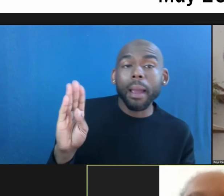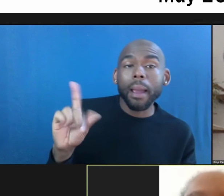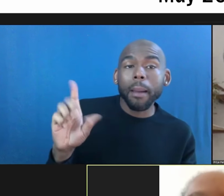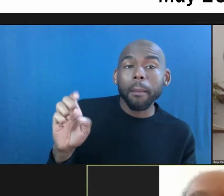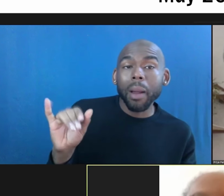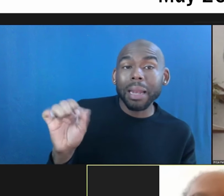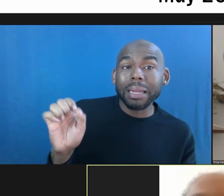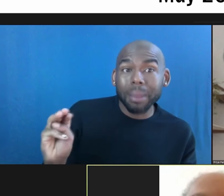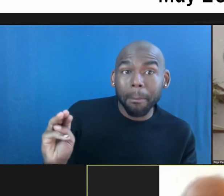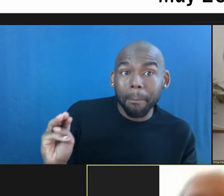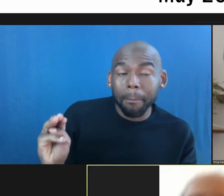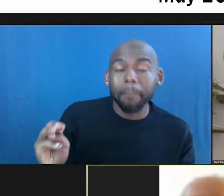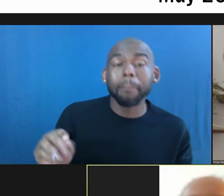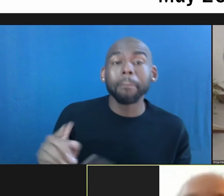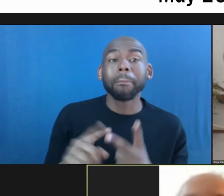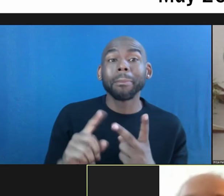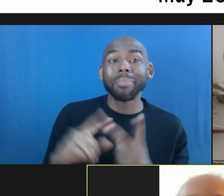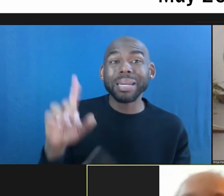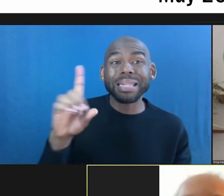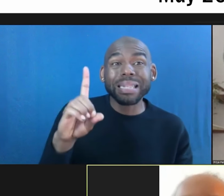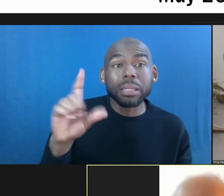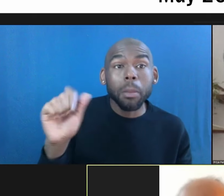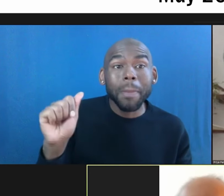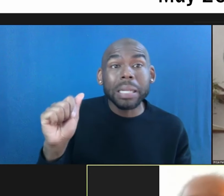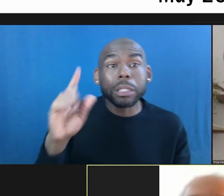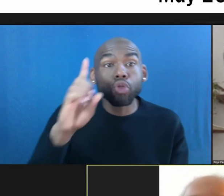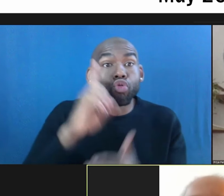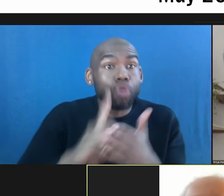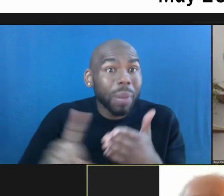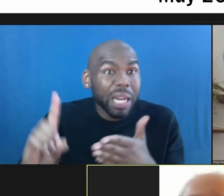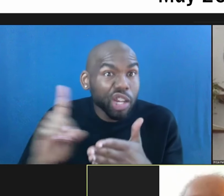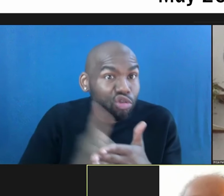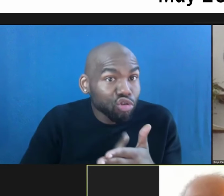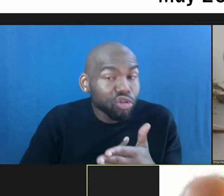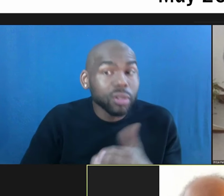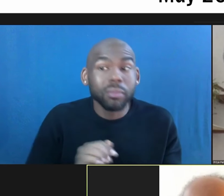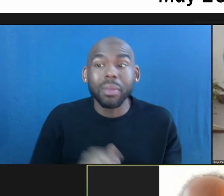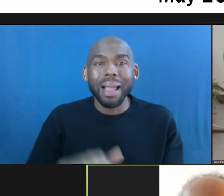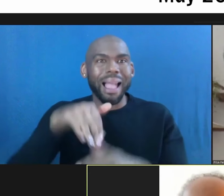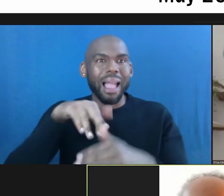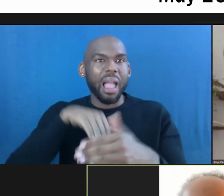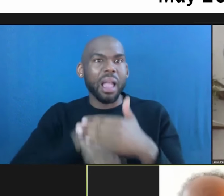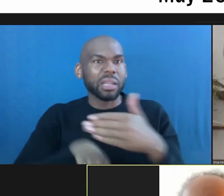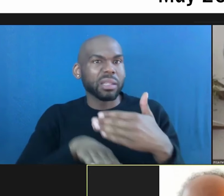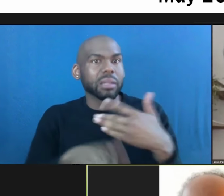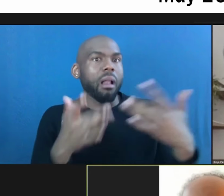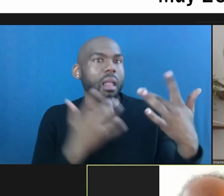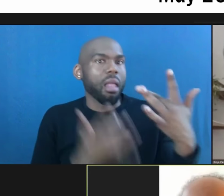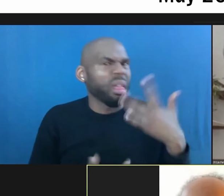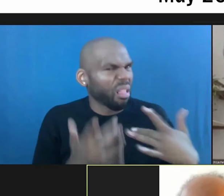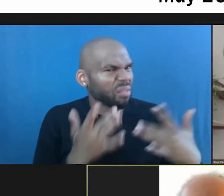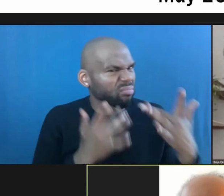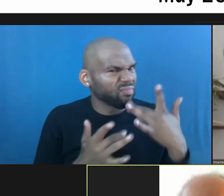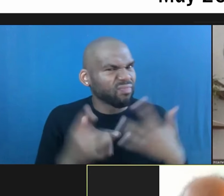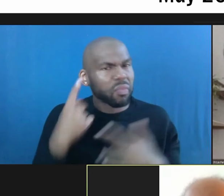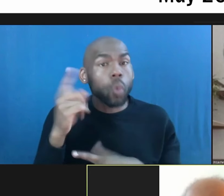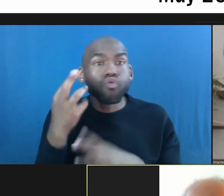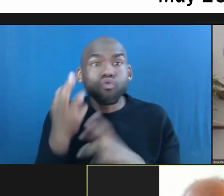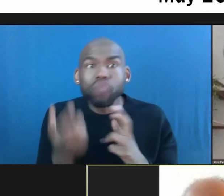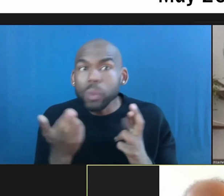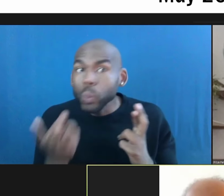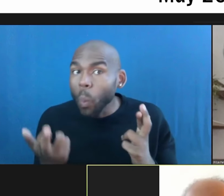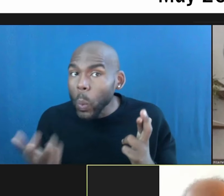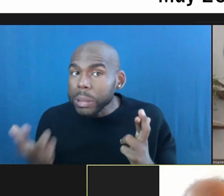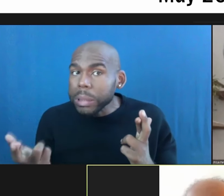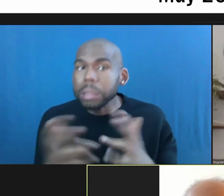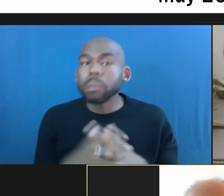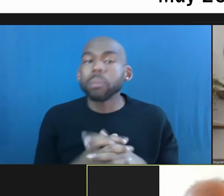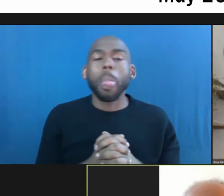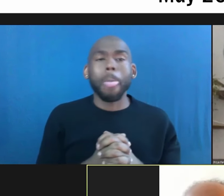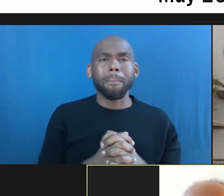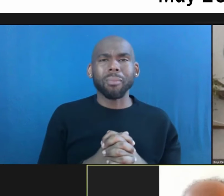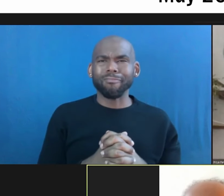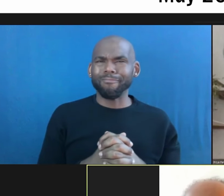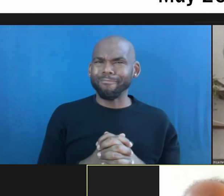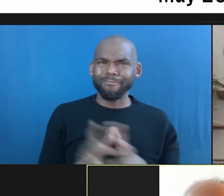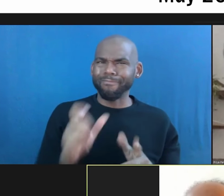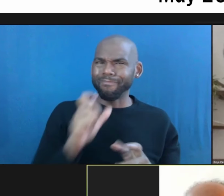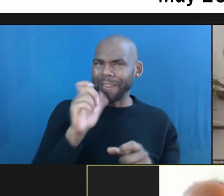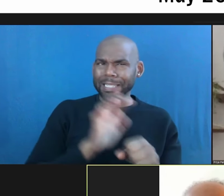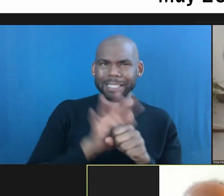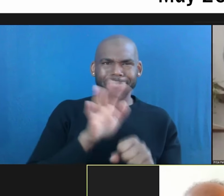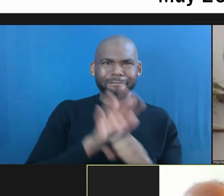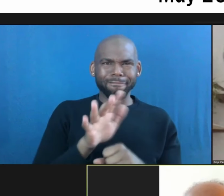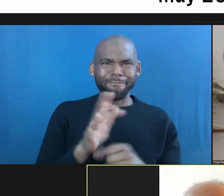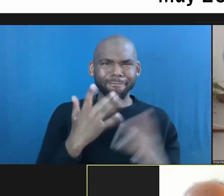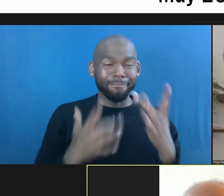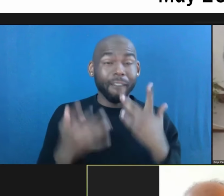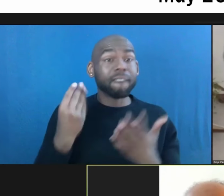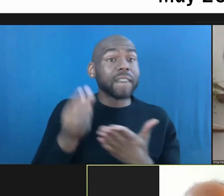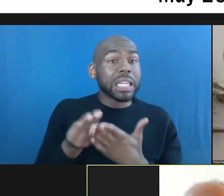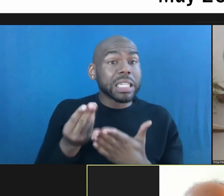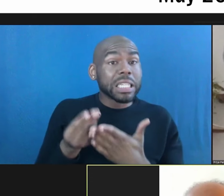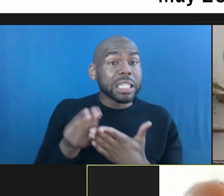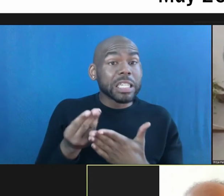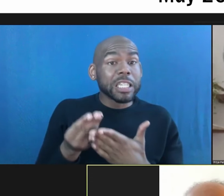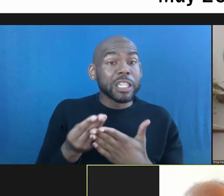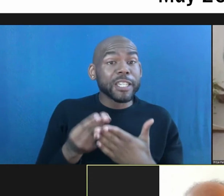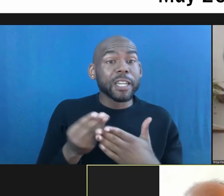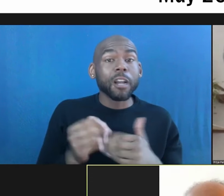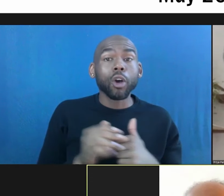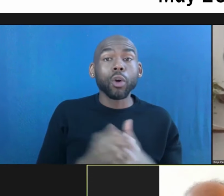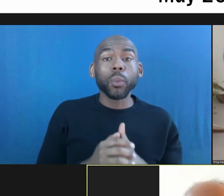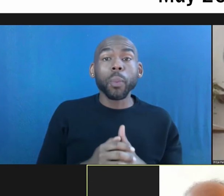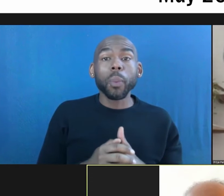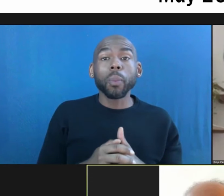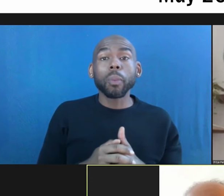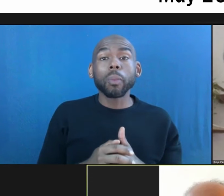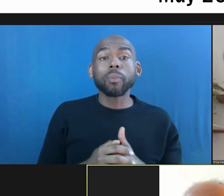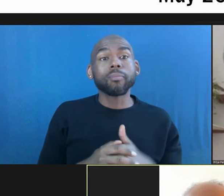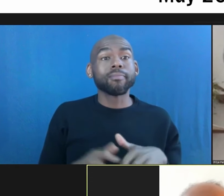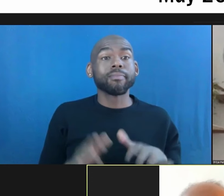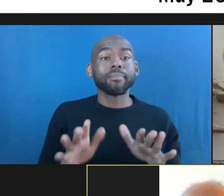disability discrimination, the lack of access to resources, the lack of funding, for me,